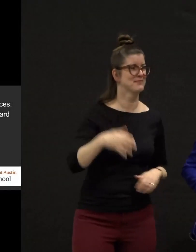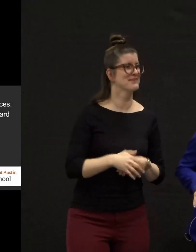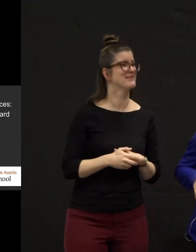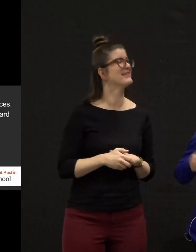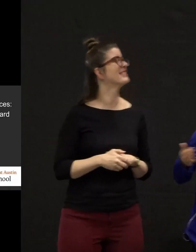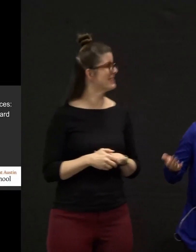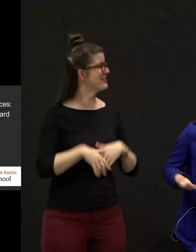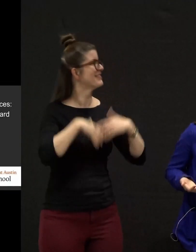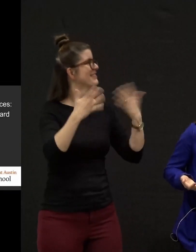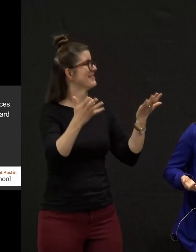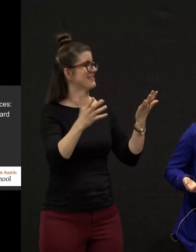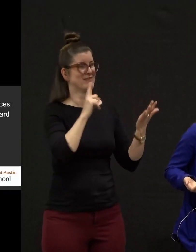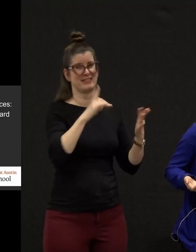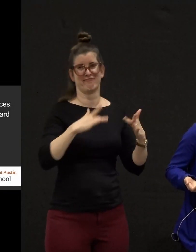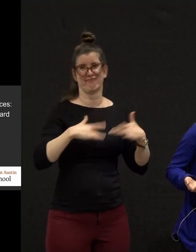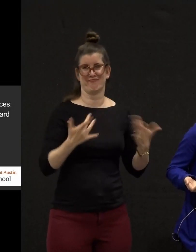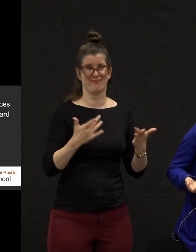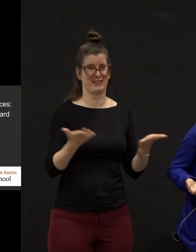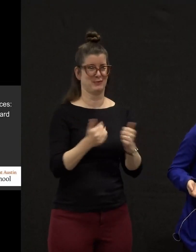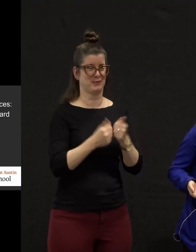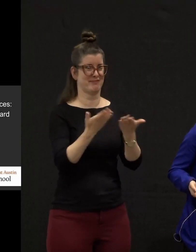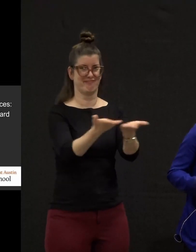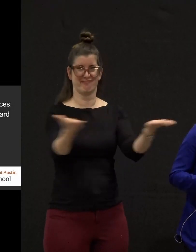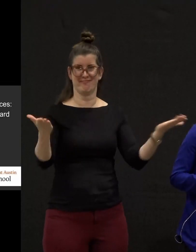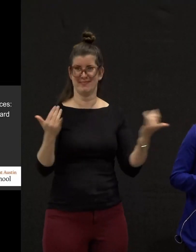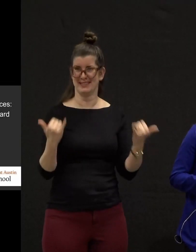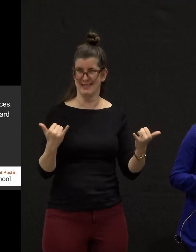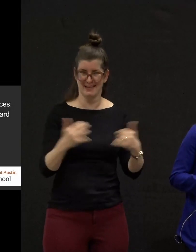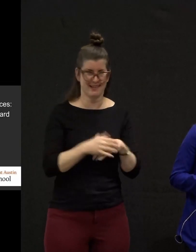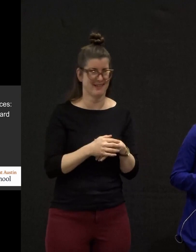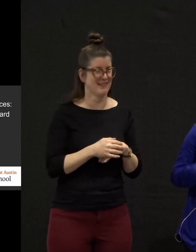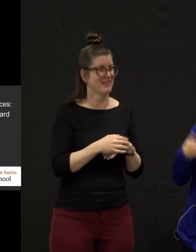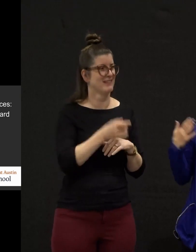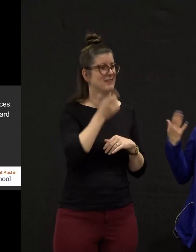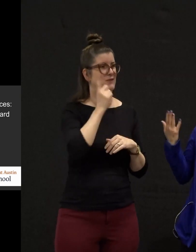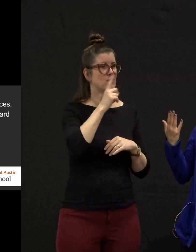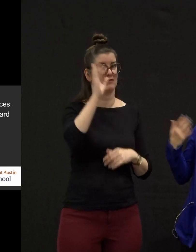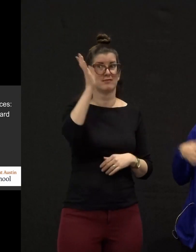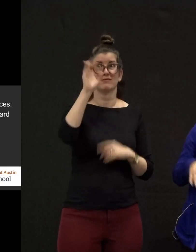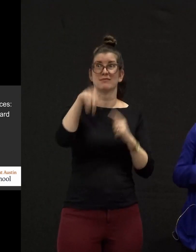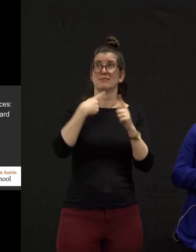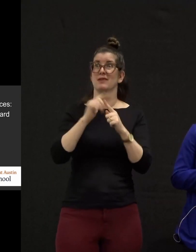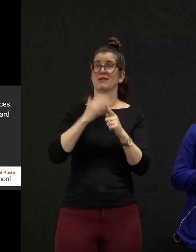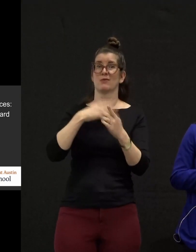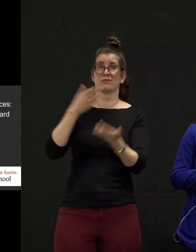Well, we're so thrilled to be here with everyone today to present on our topic